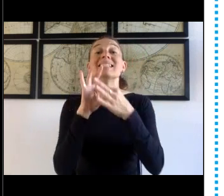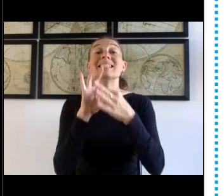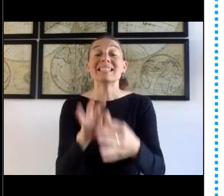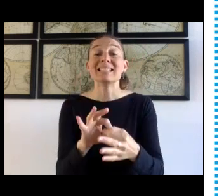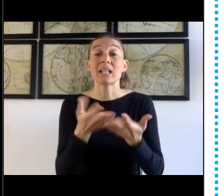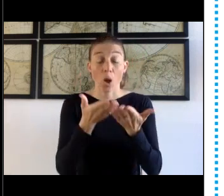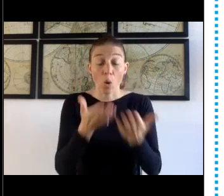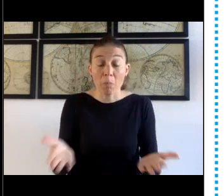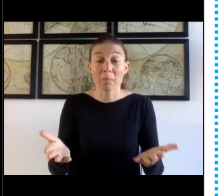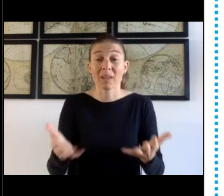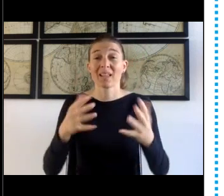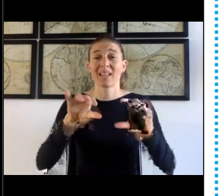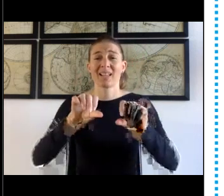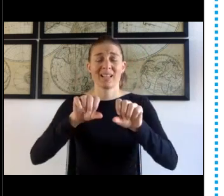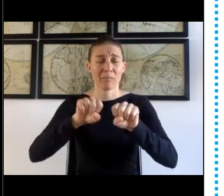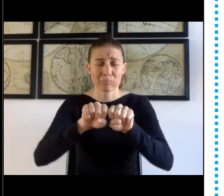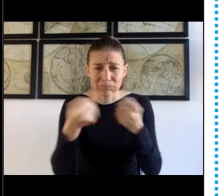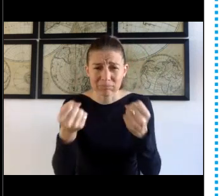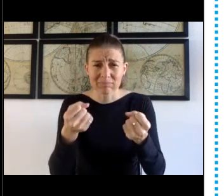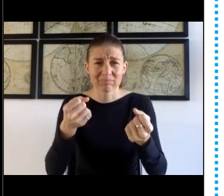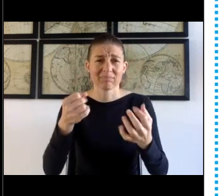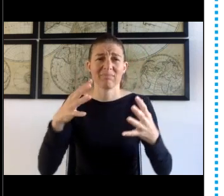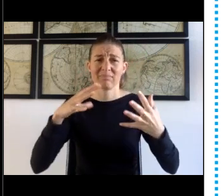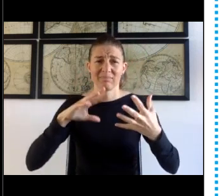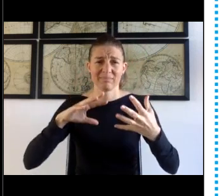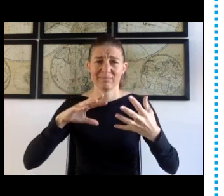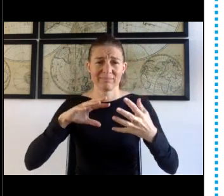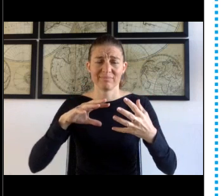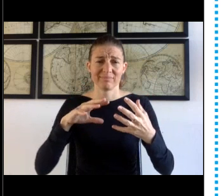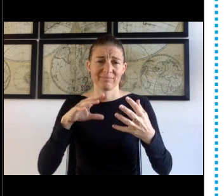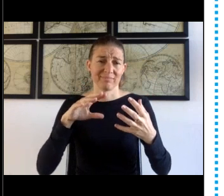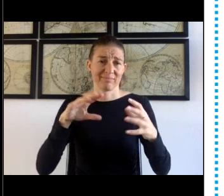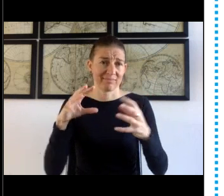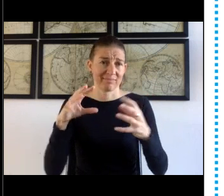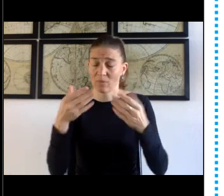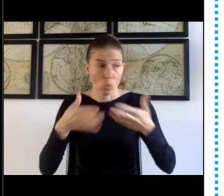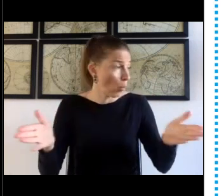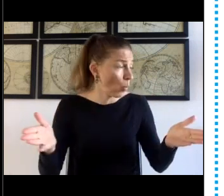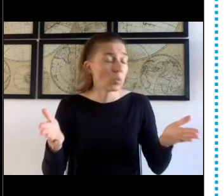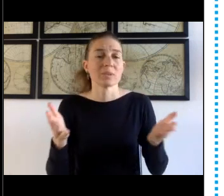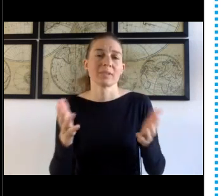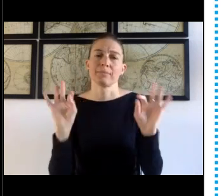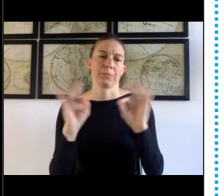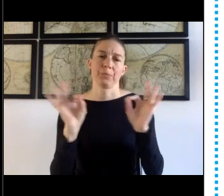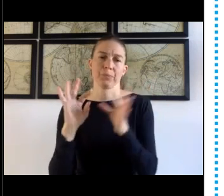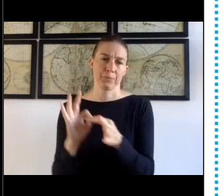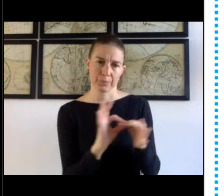So this is also negative in this law. And we'll talk about EDF's position a bit later.